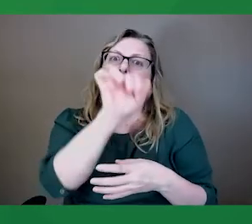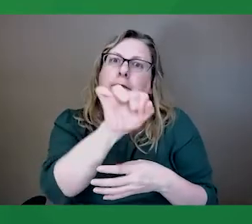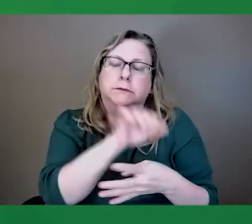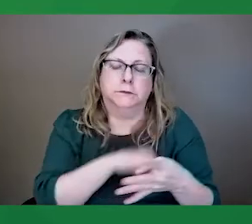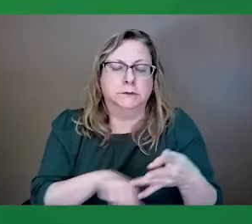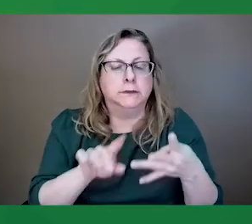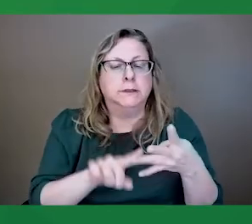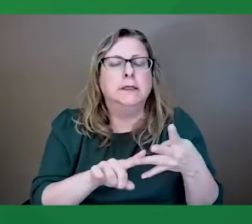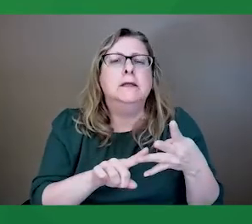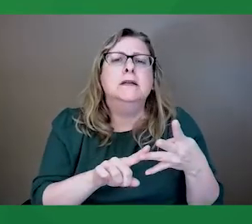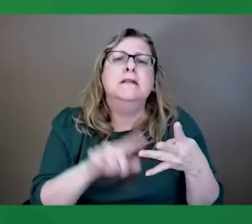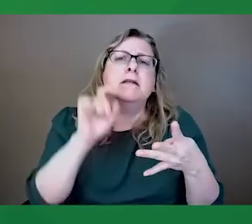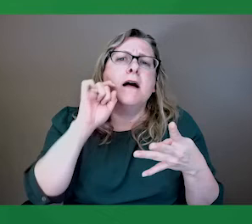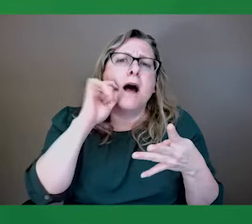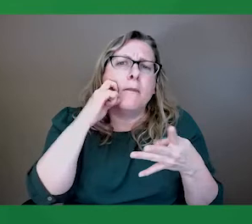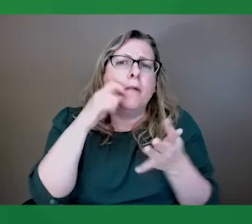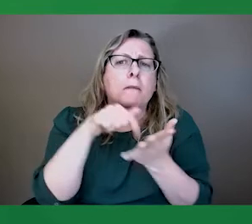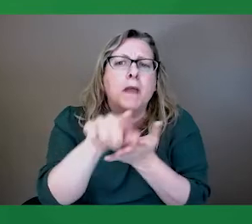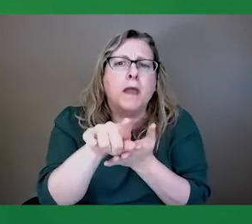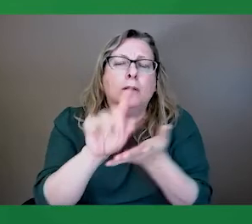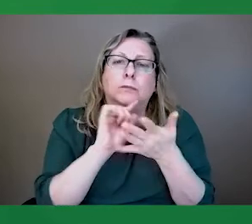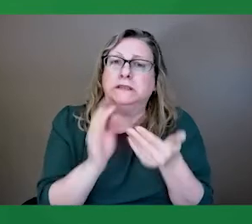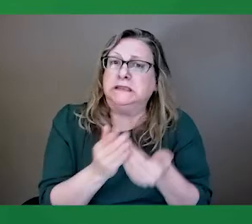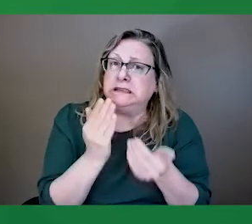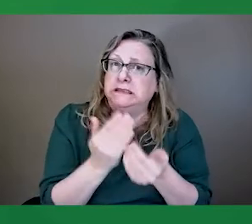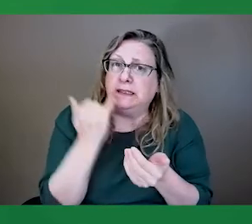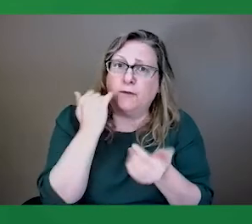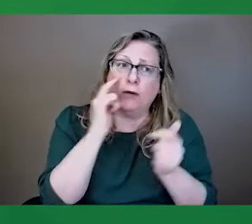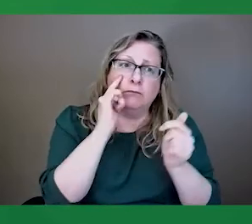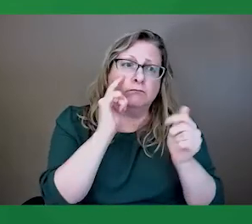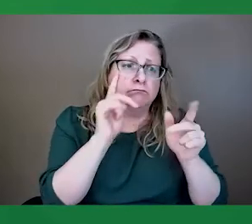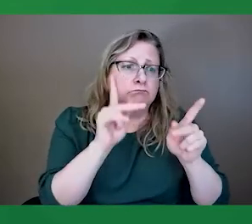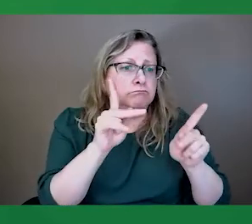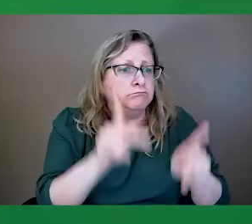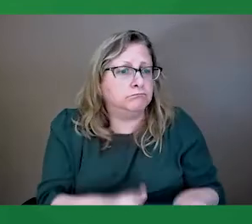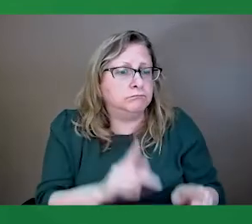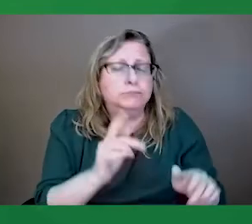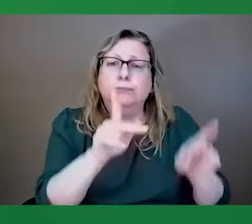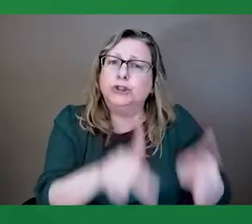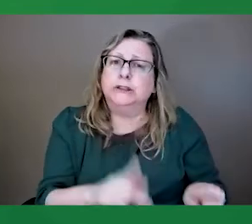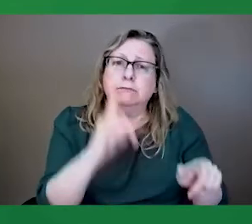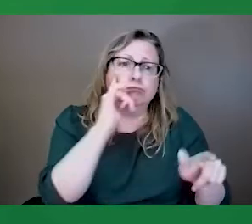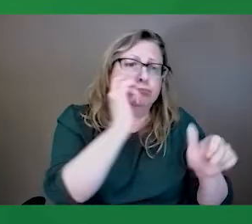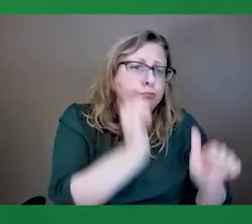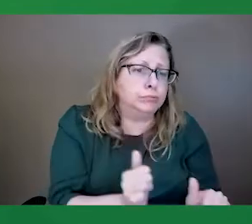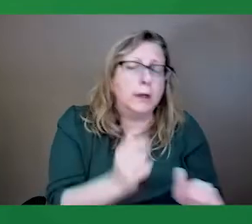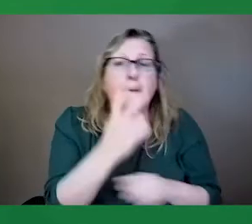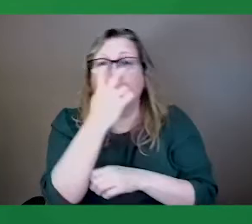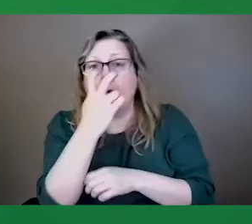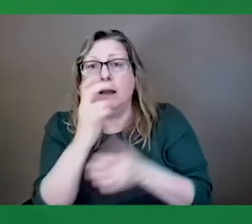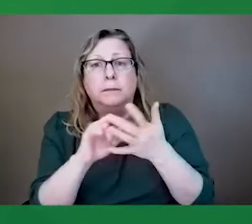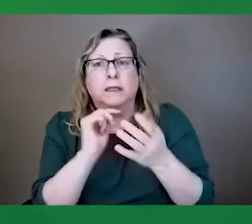Apple Pay easy for people who are blind or wear vision loss to use the top terminal to pay.